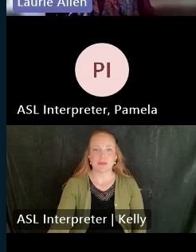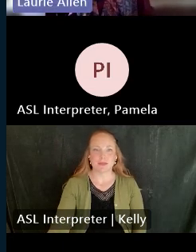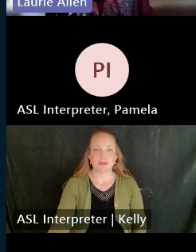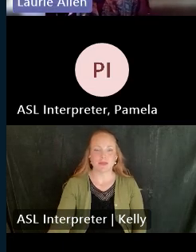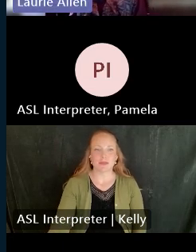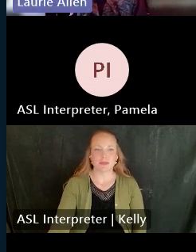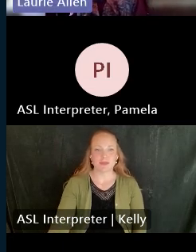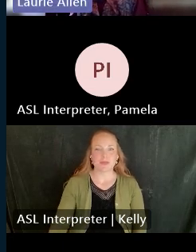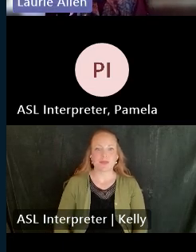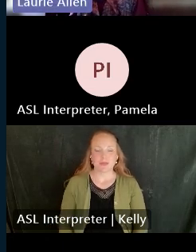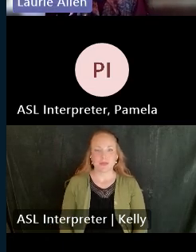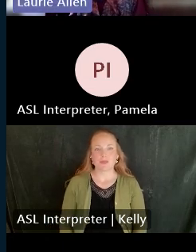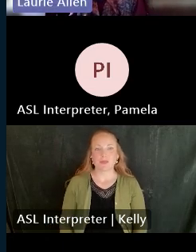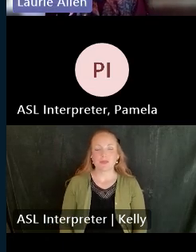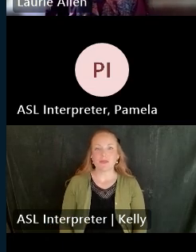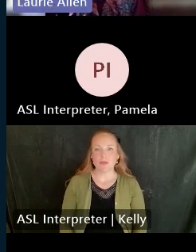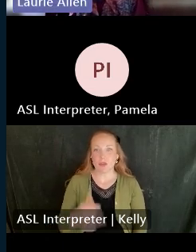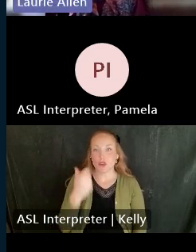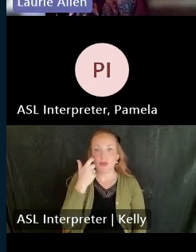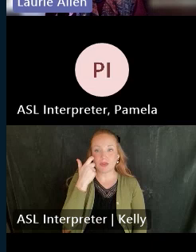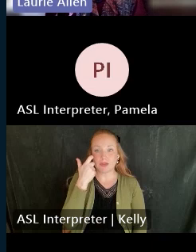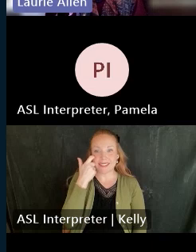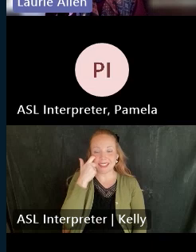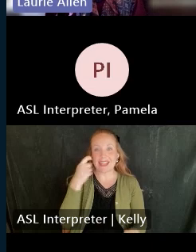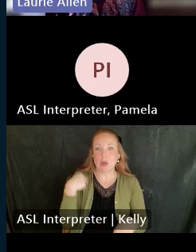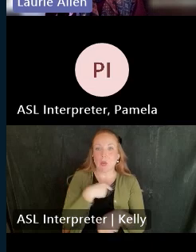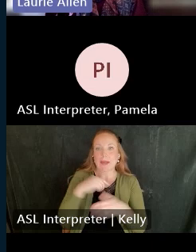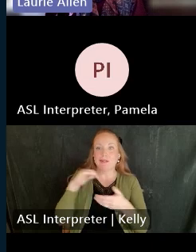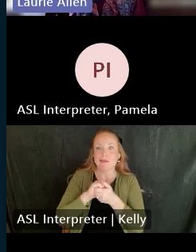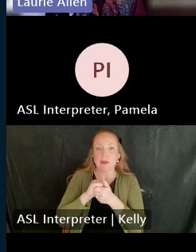Recently, we partnered with EY to do a study